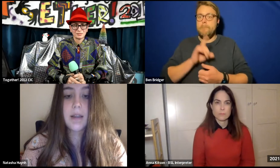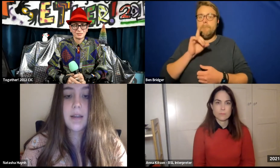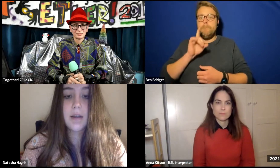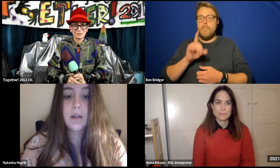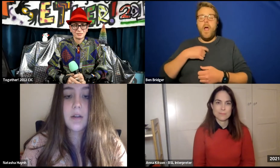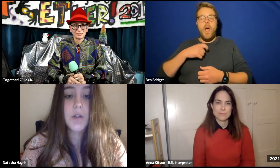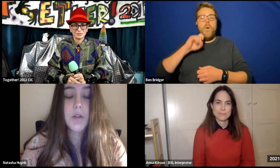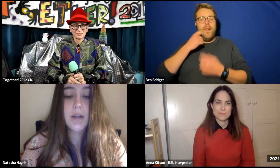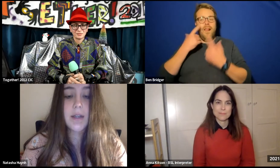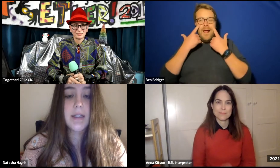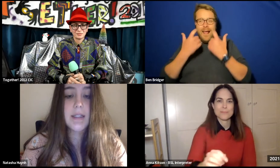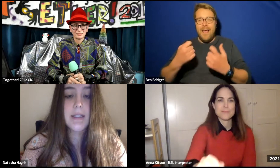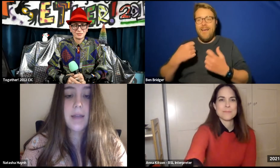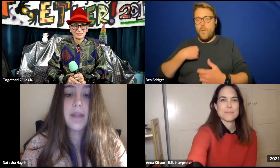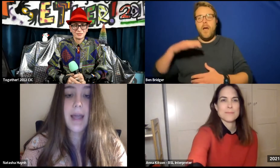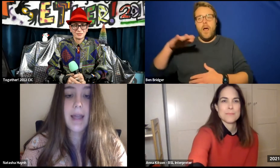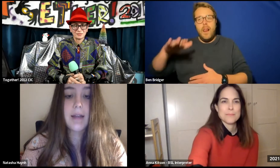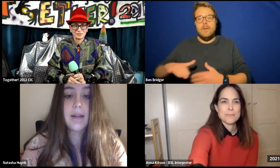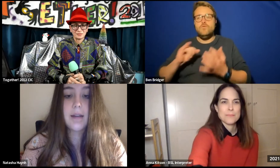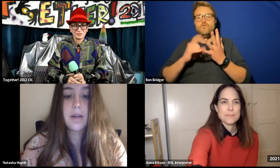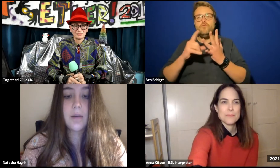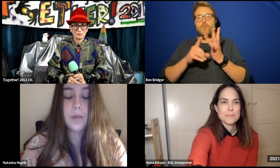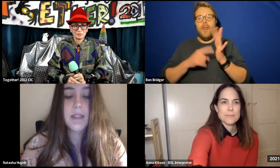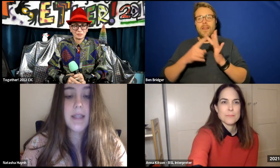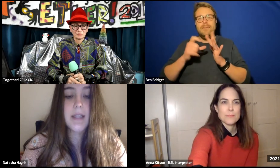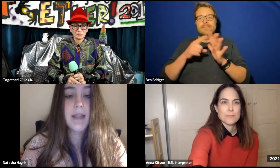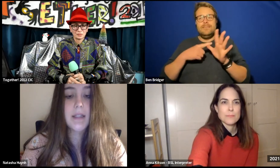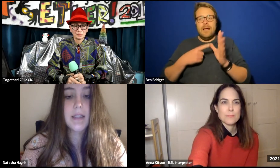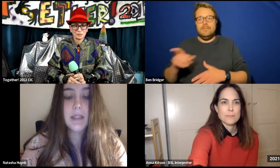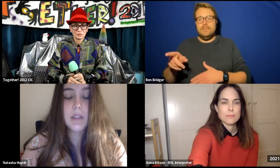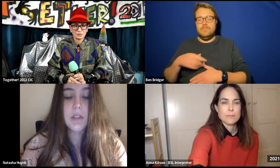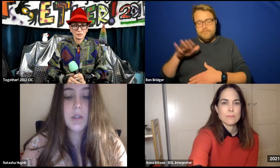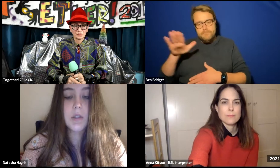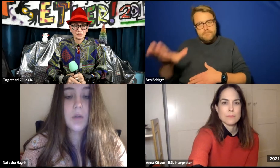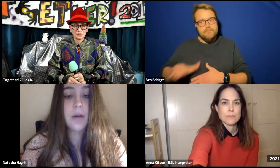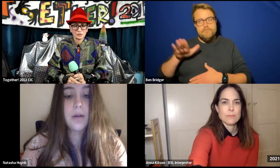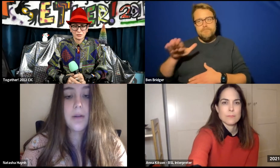Nurturing its heavy head When the silence gets too loud;